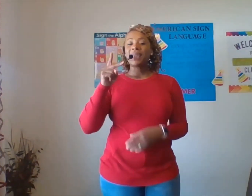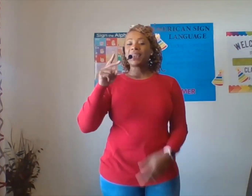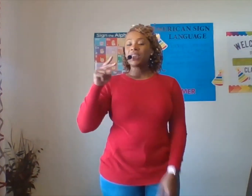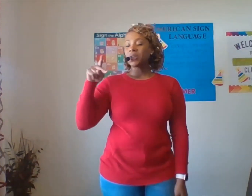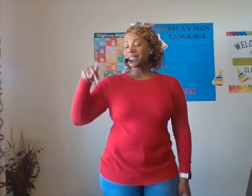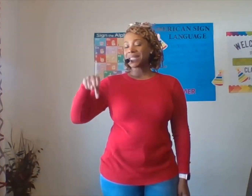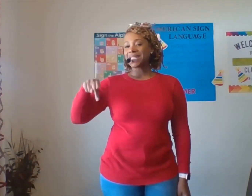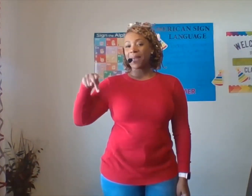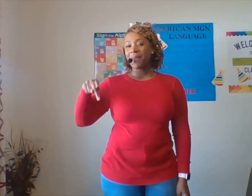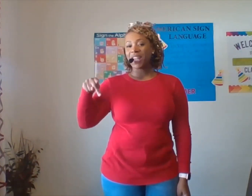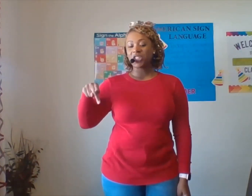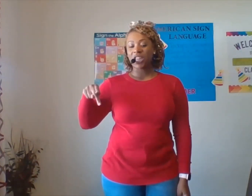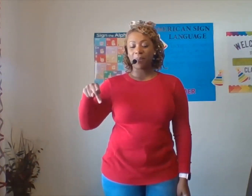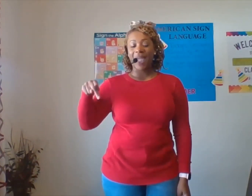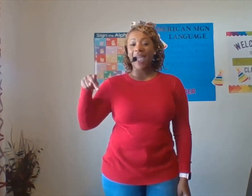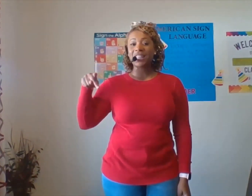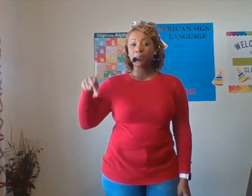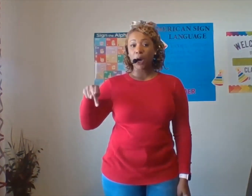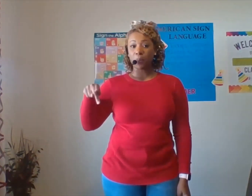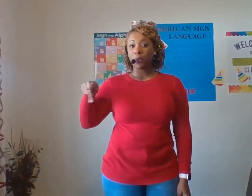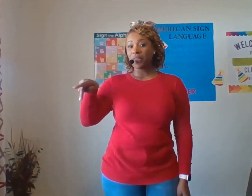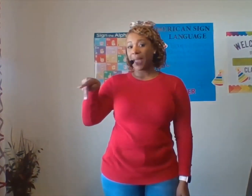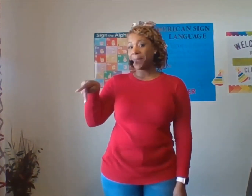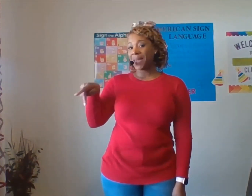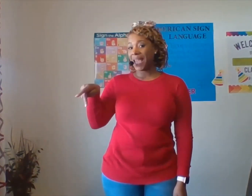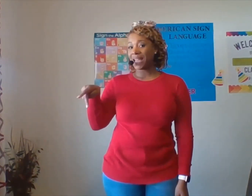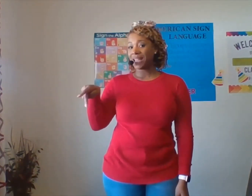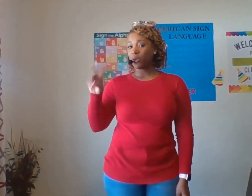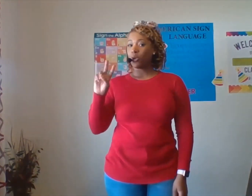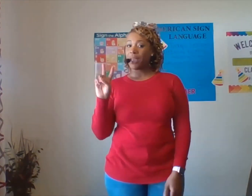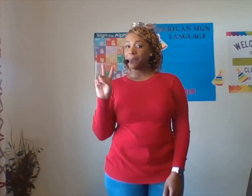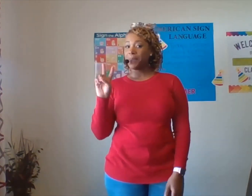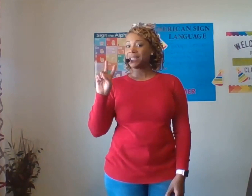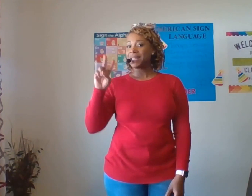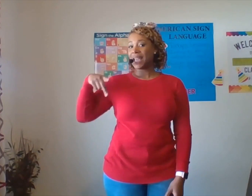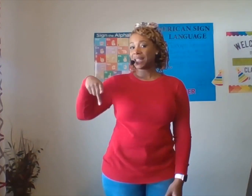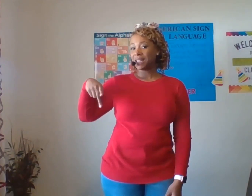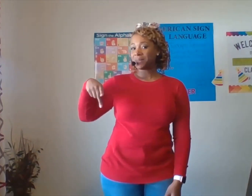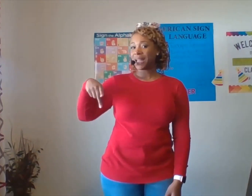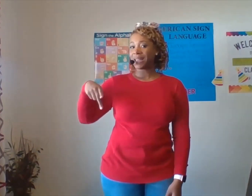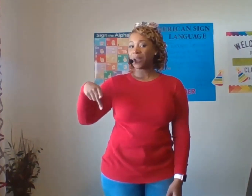use it the same handshape as purple that P hand or that piece hand upside down